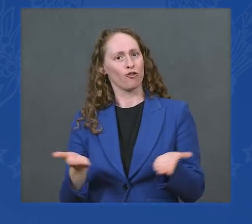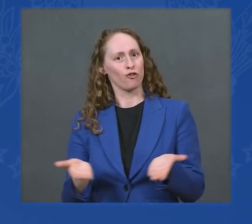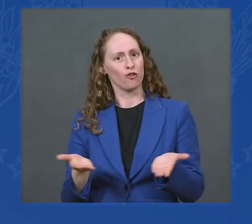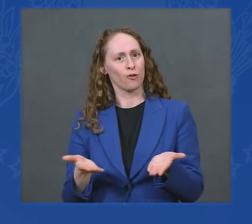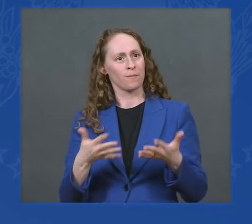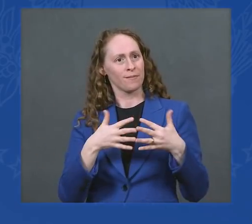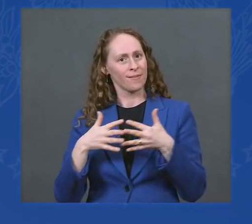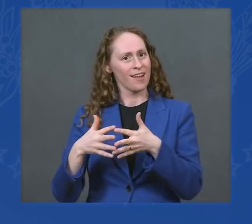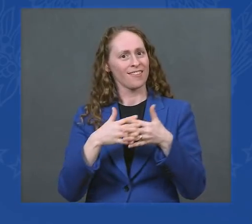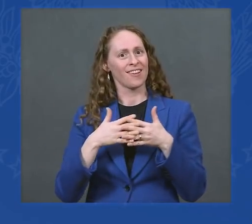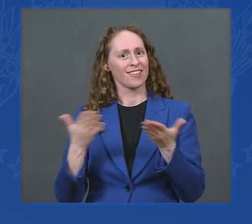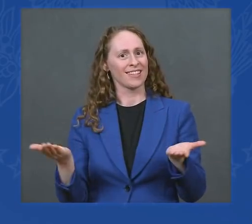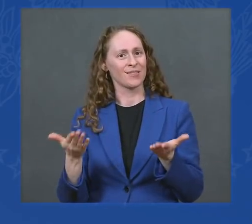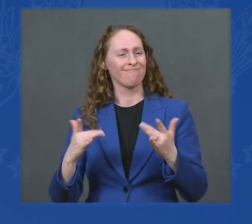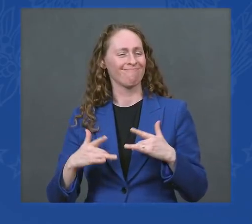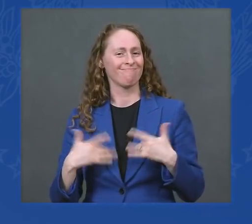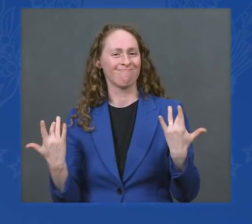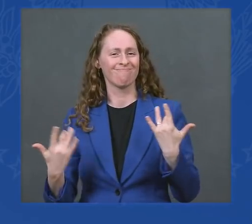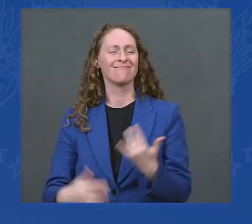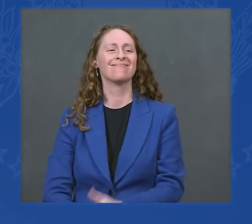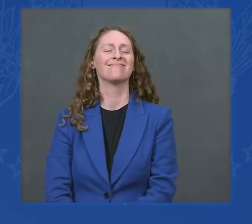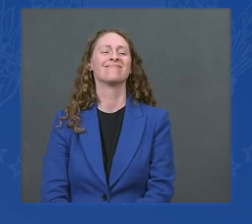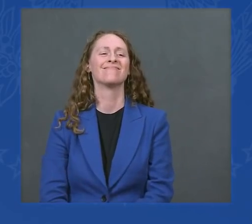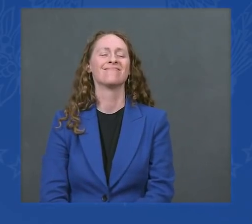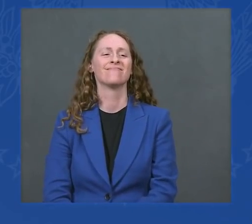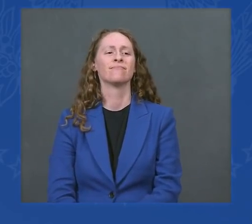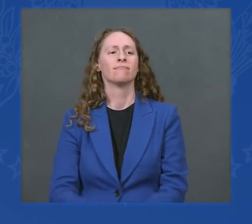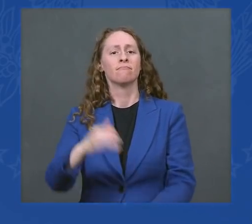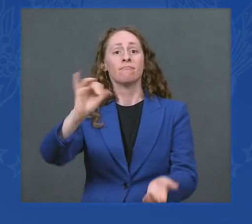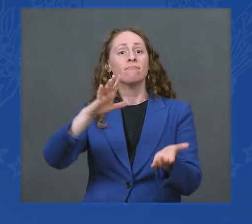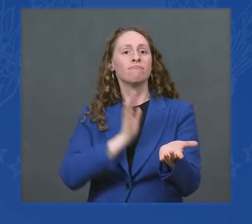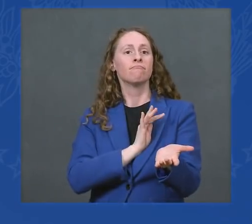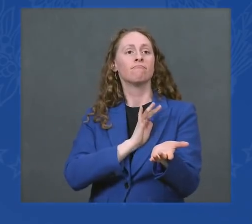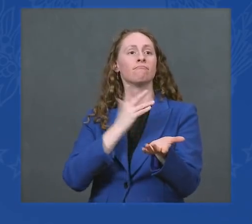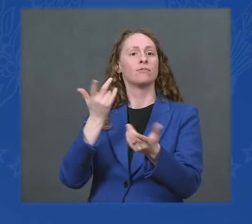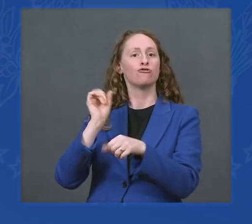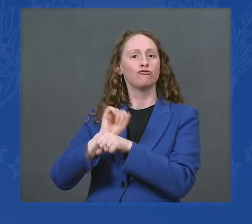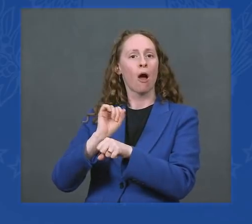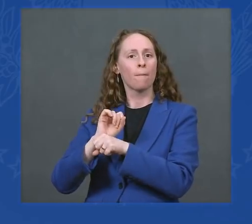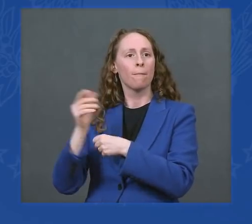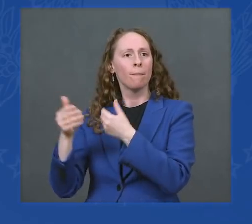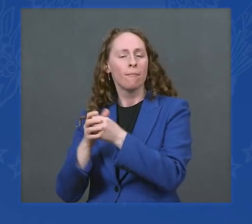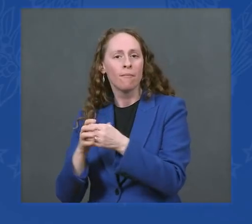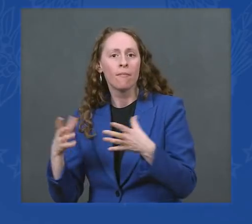building electric vehicles and chargers with IBEW members leading the way.